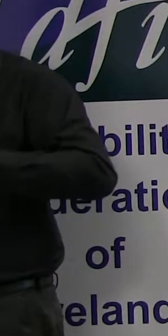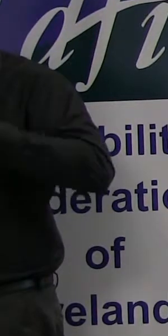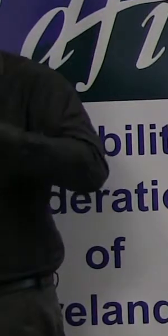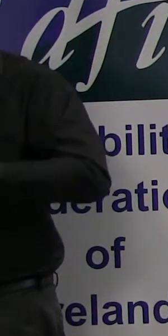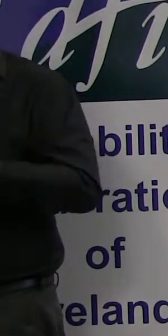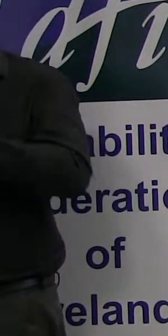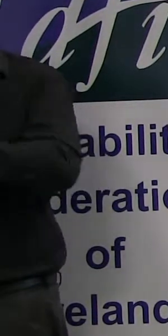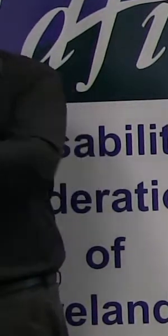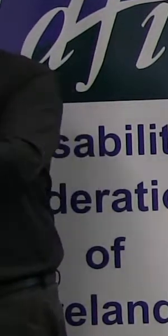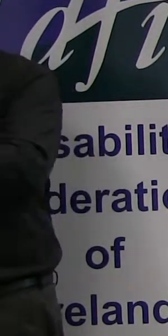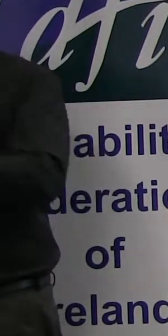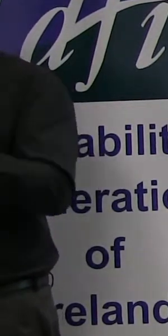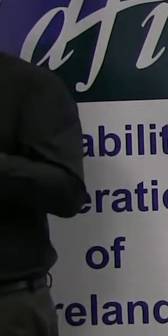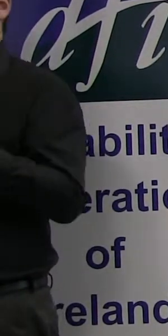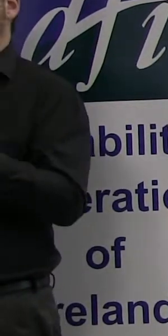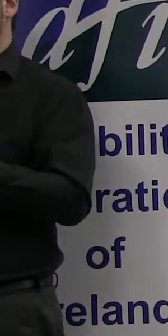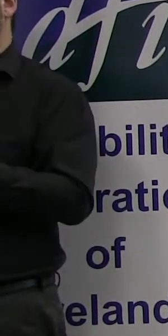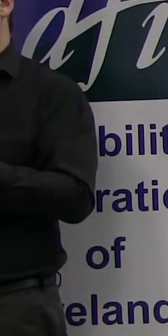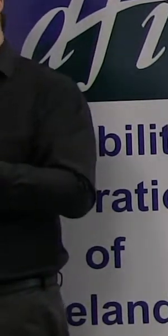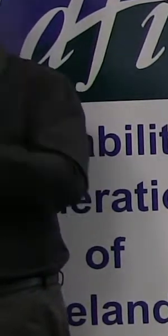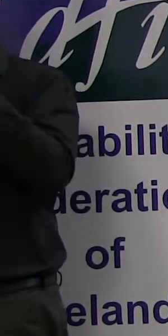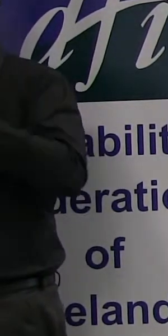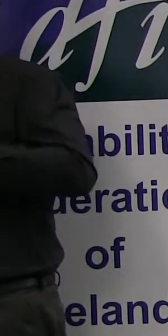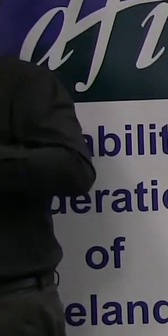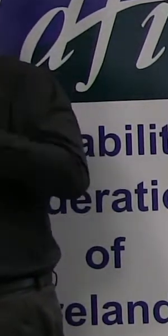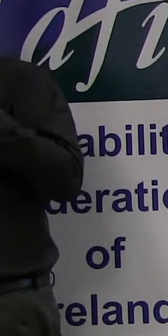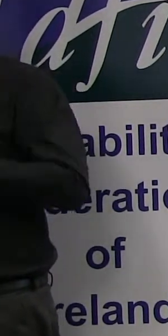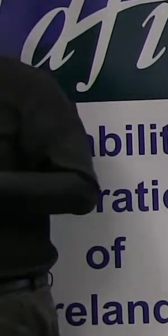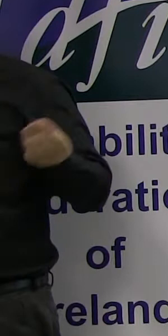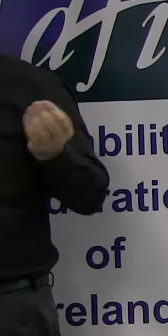thirty years ago in the gap may not be needed now it may know be actually a state